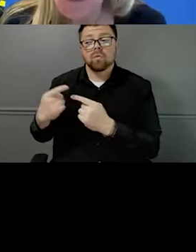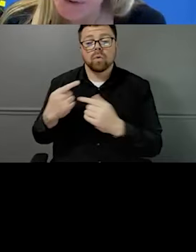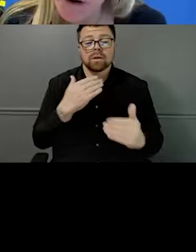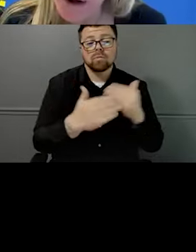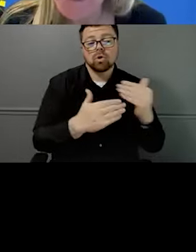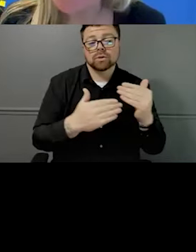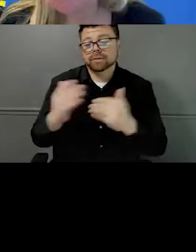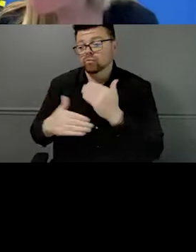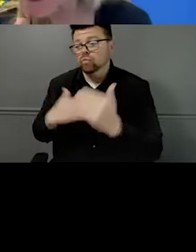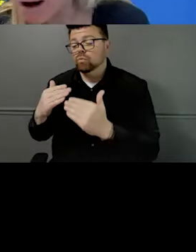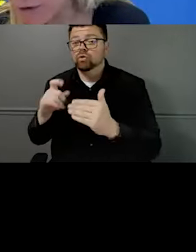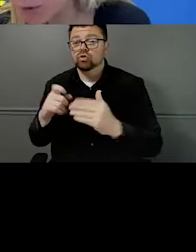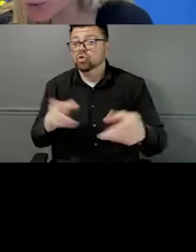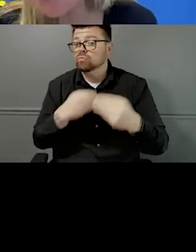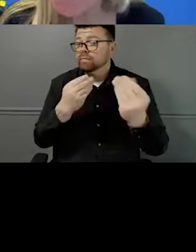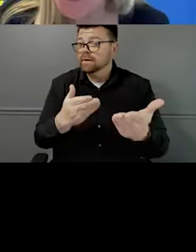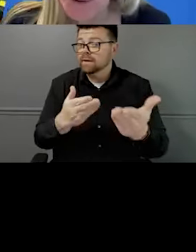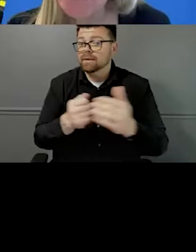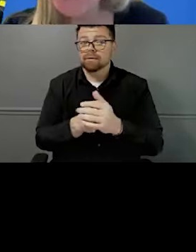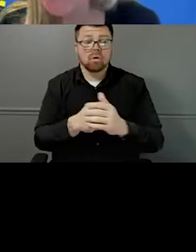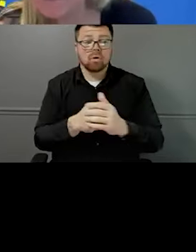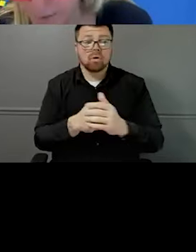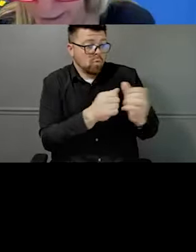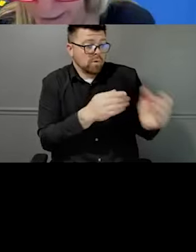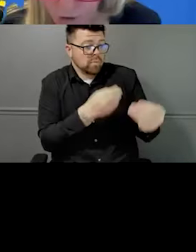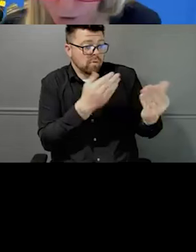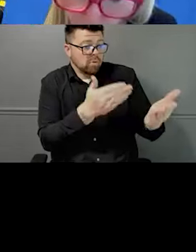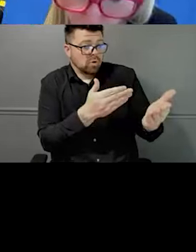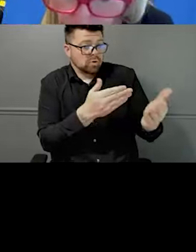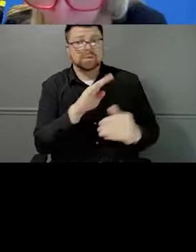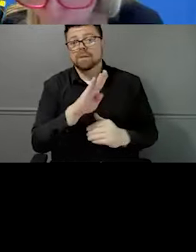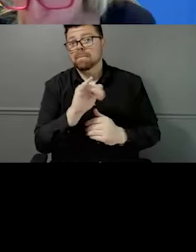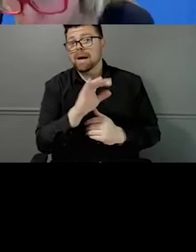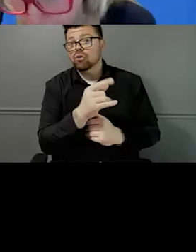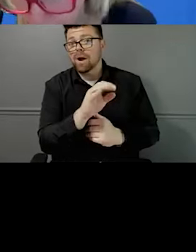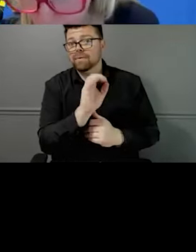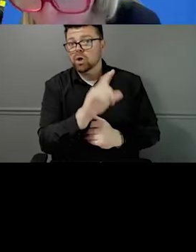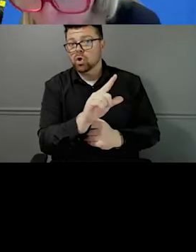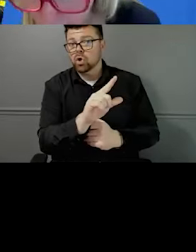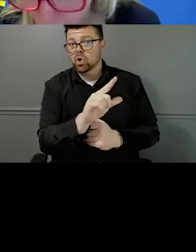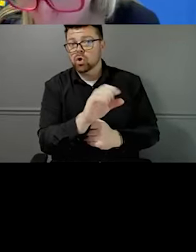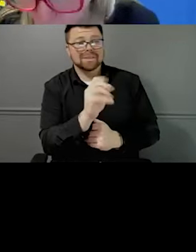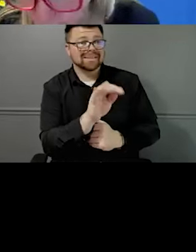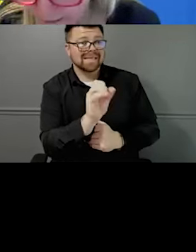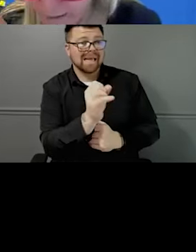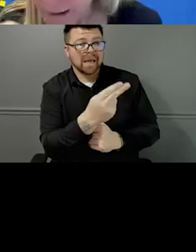provide them either with the proposal in the biographical sketch, current and pending support,